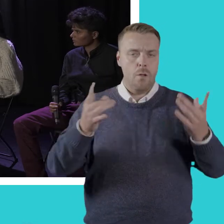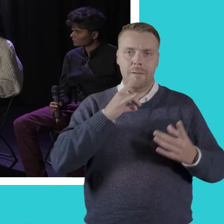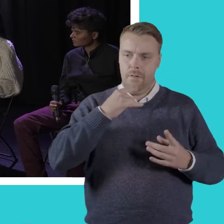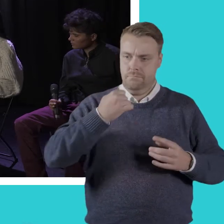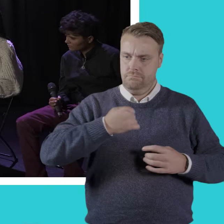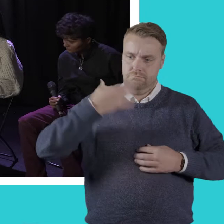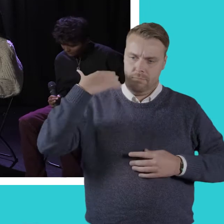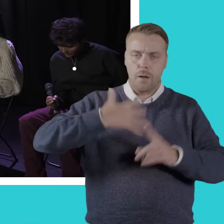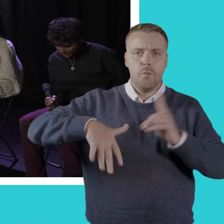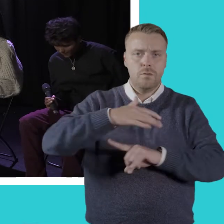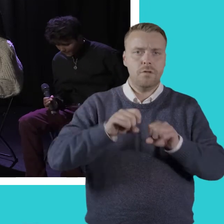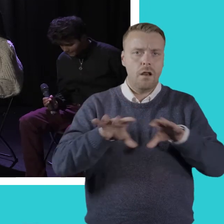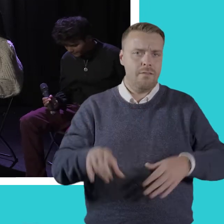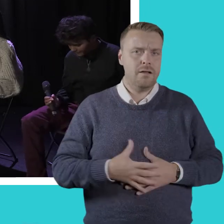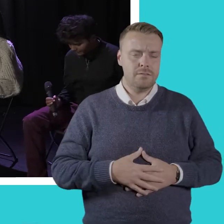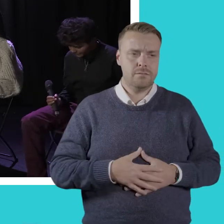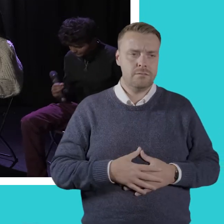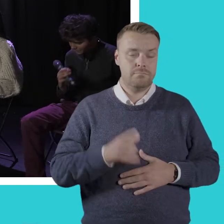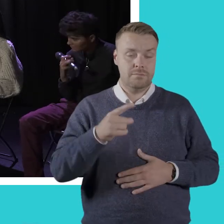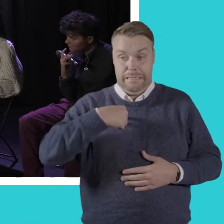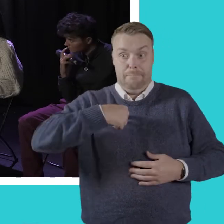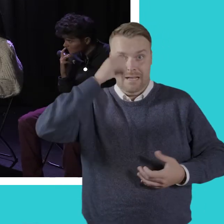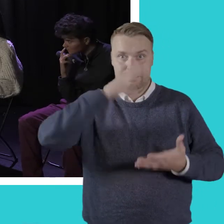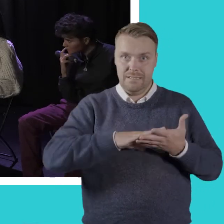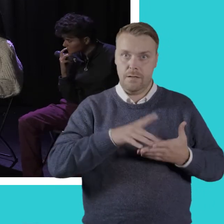and obviously that's my experience but I've heard other people that I know who I speak to quite a